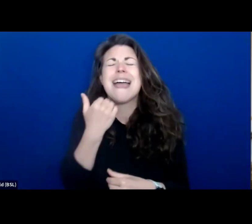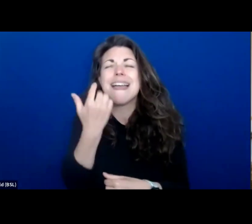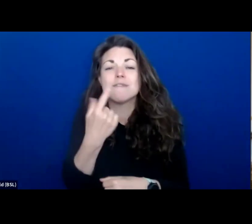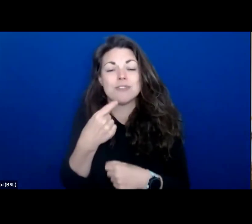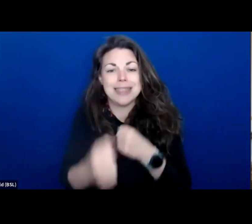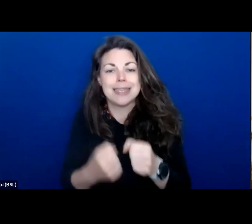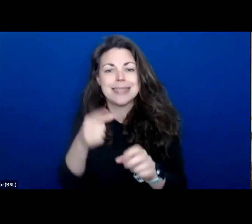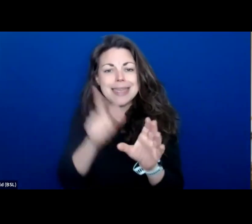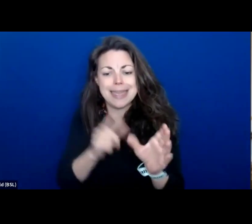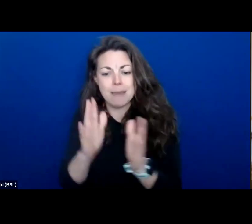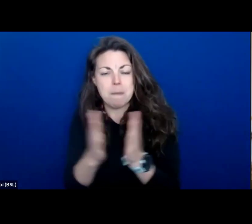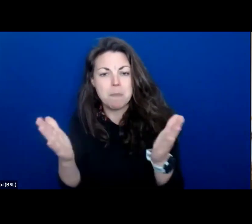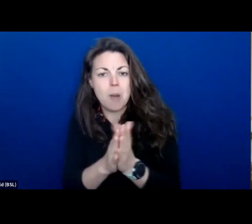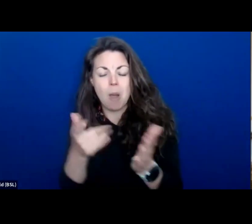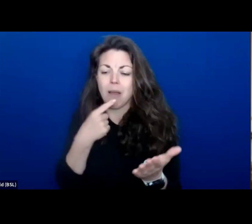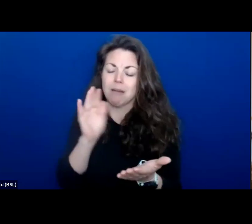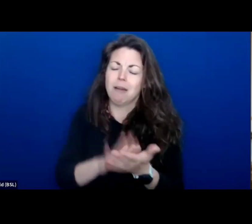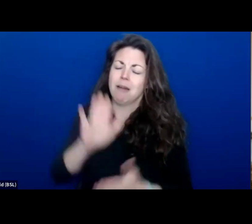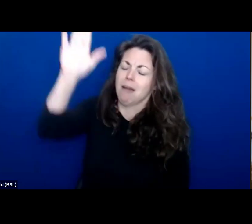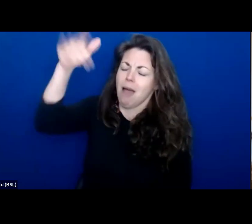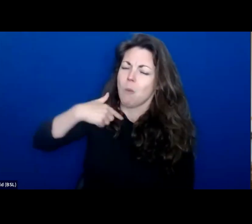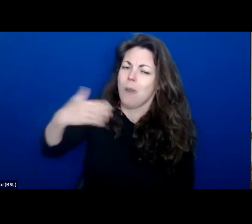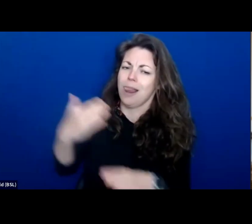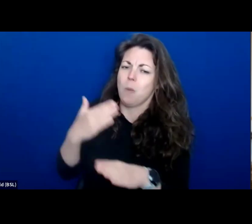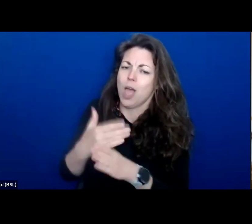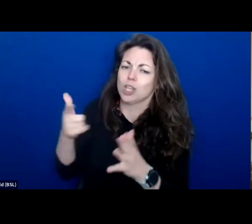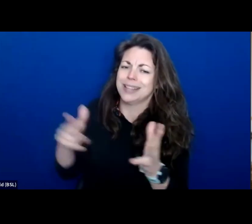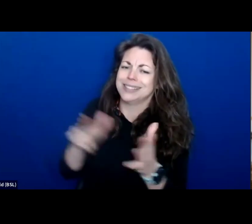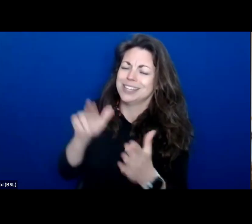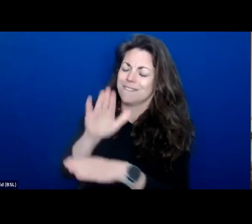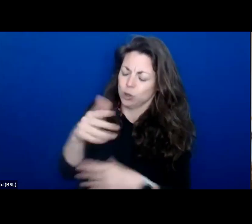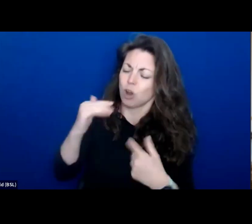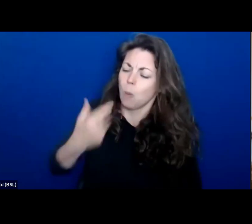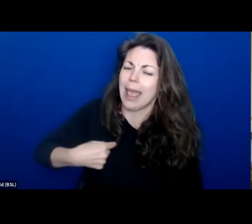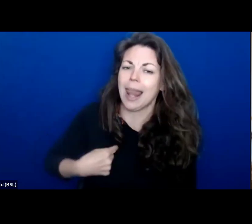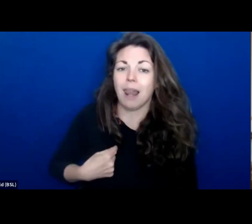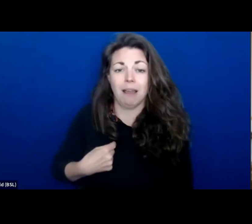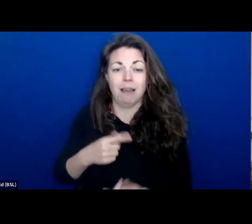proclamation about joining the United Nations. And I had a much older family